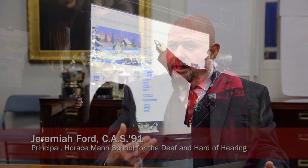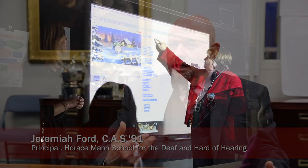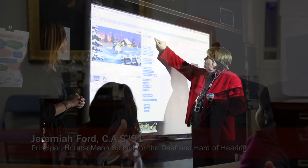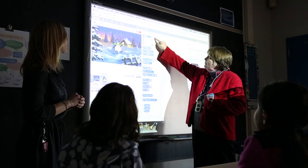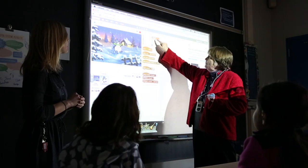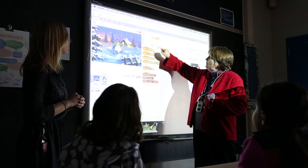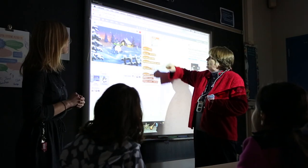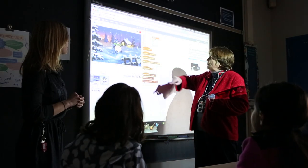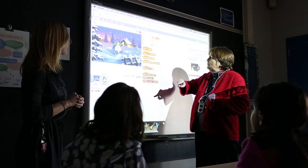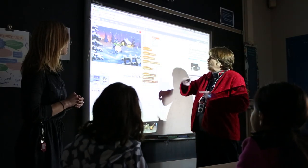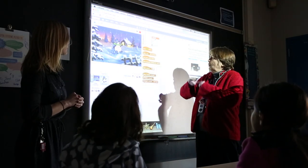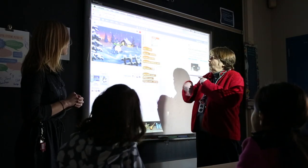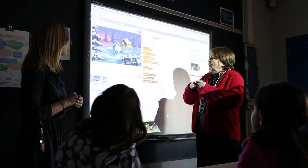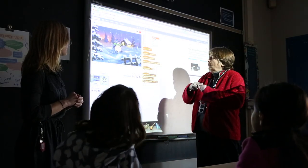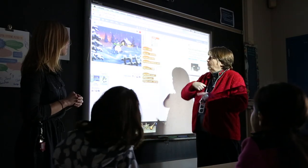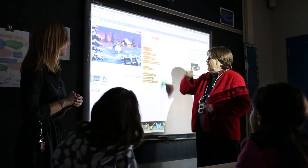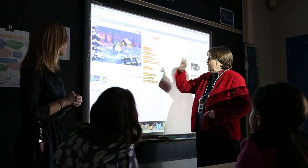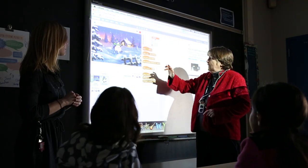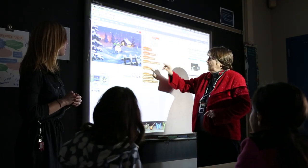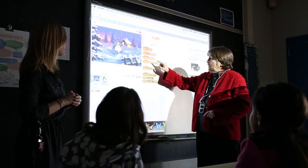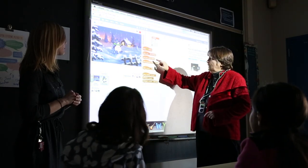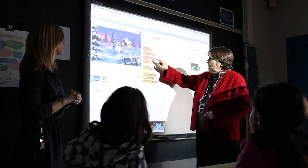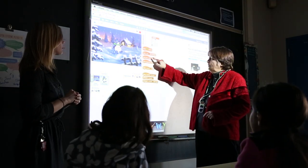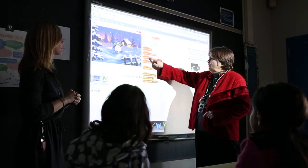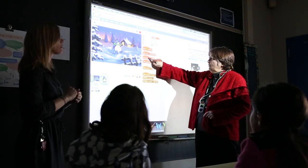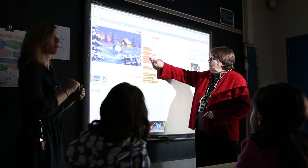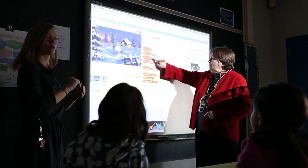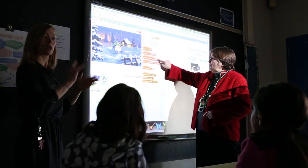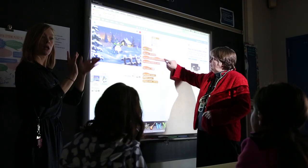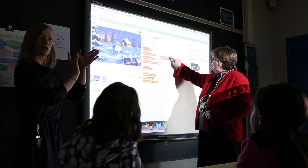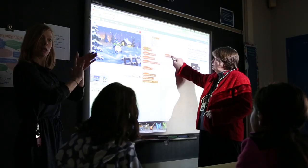Coding is a great practice for that, and so that practice